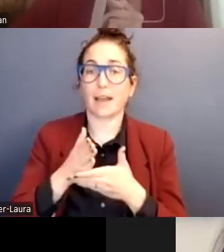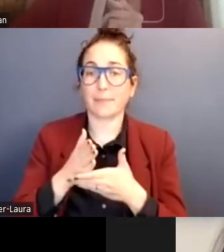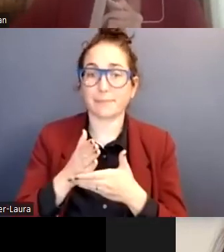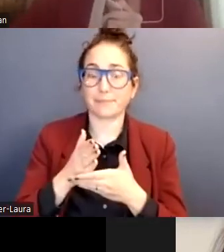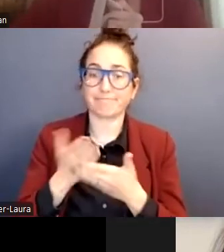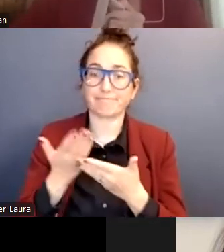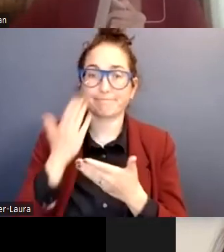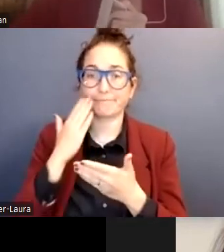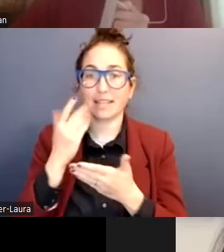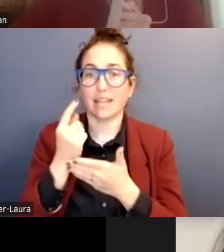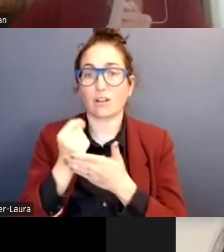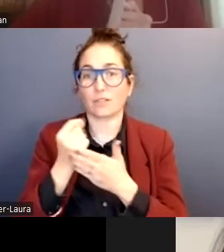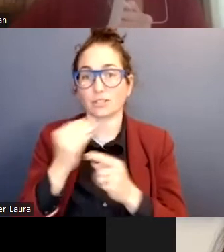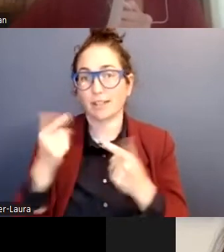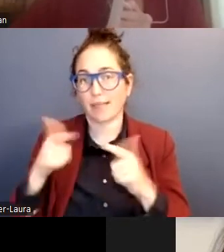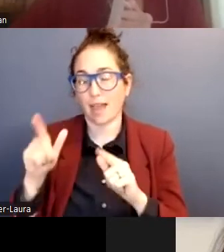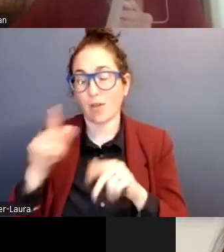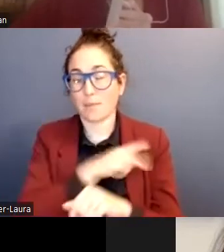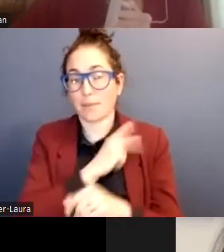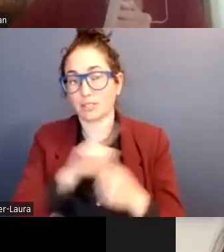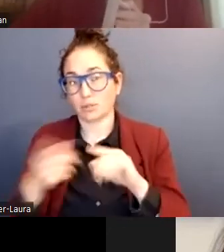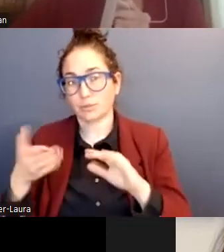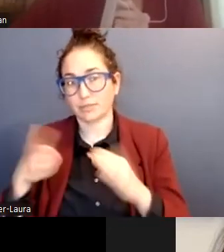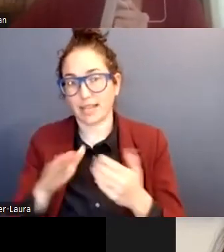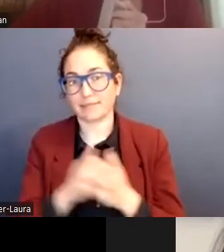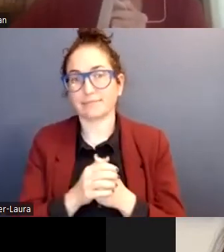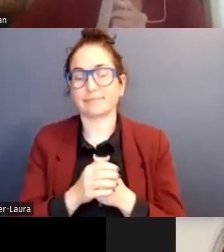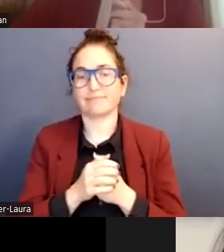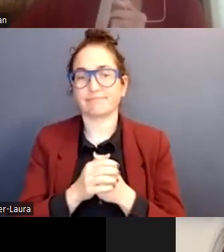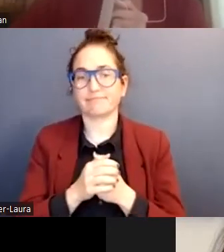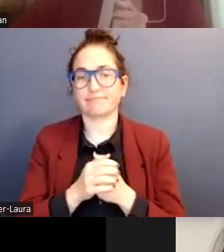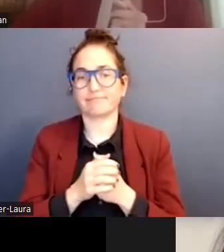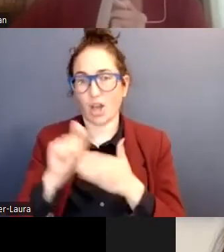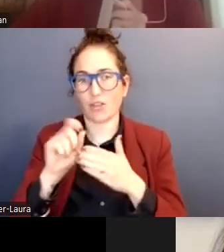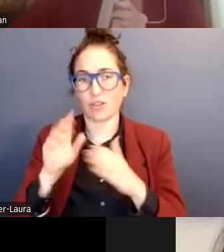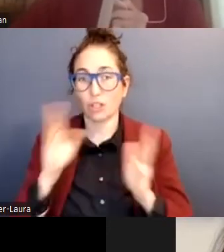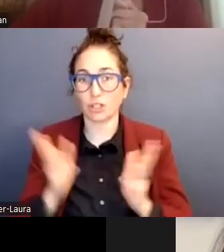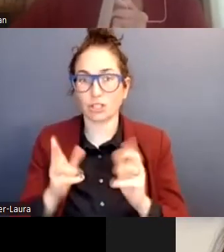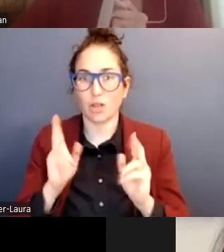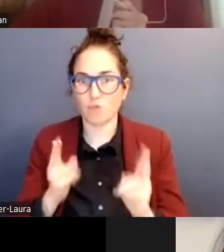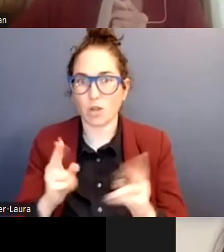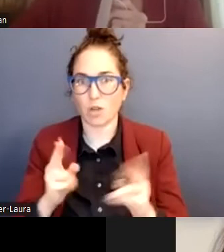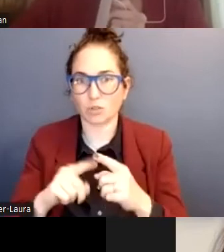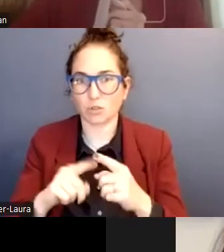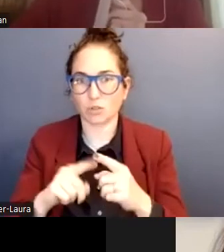patient to die. And quote, the author is urging a rush to judgment. Someday the leading